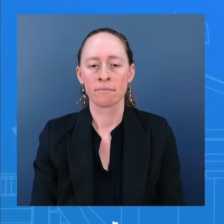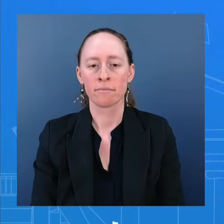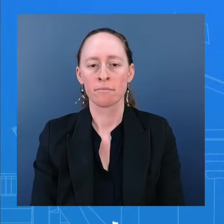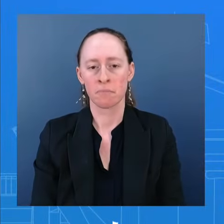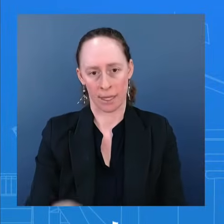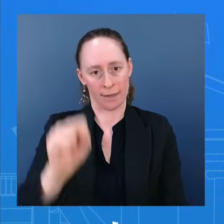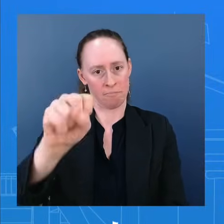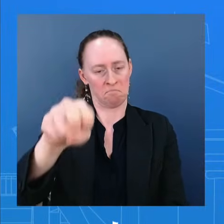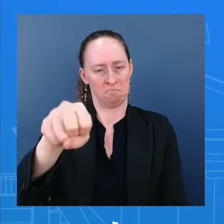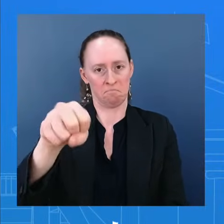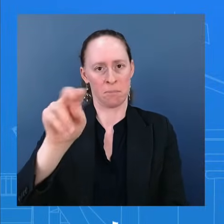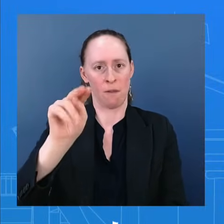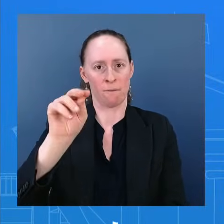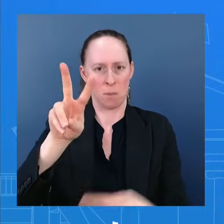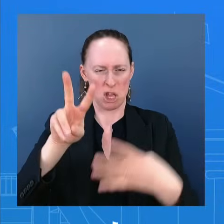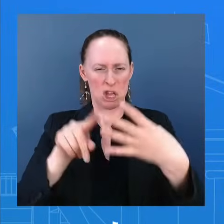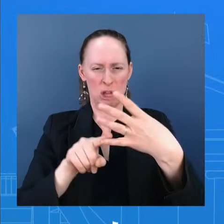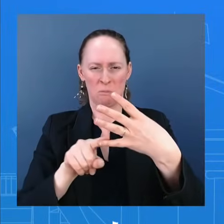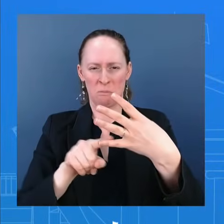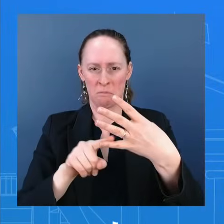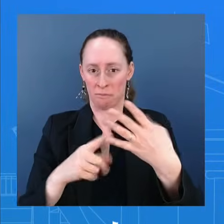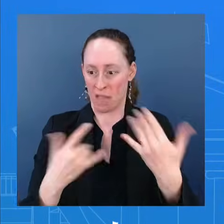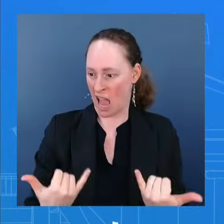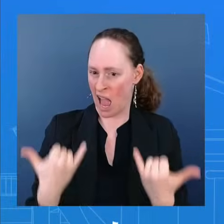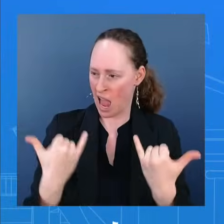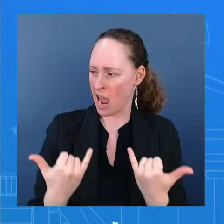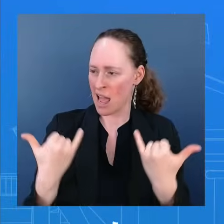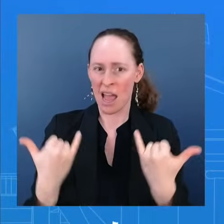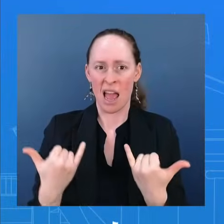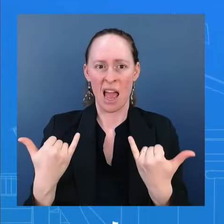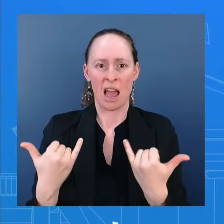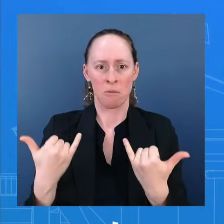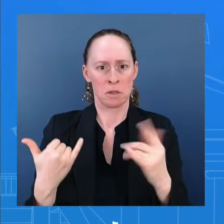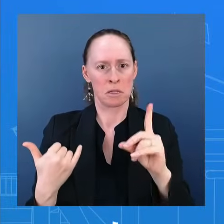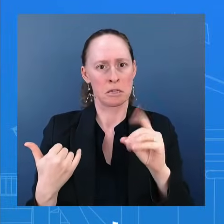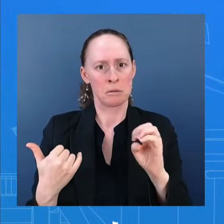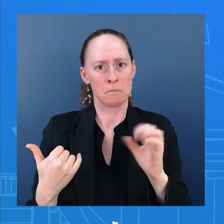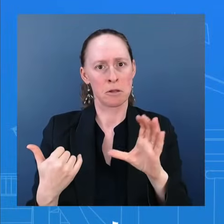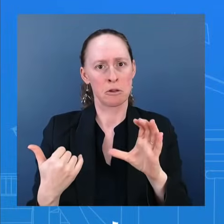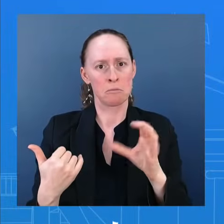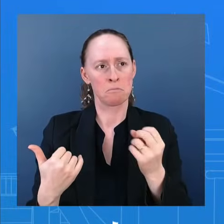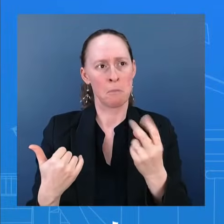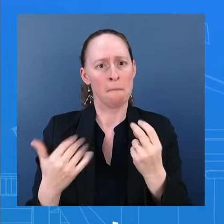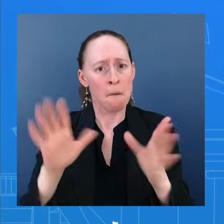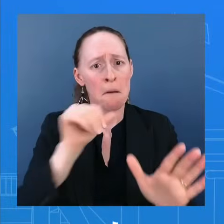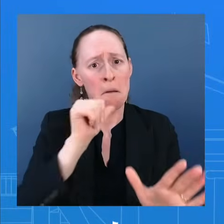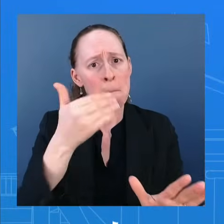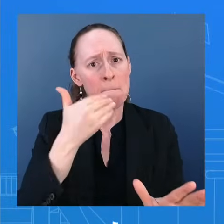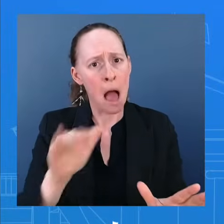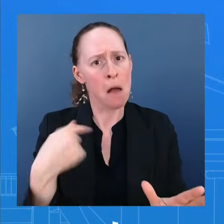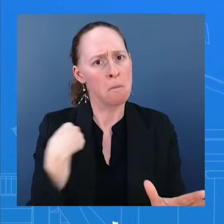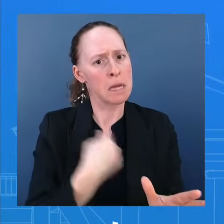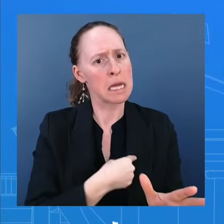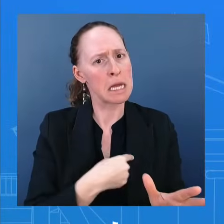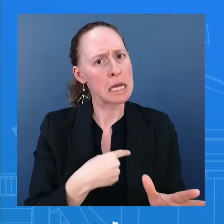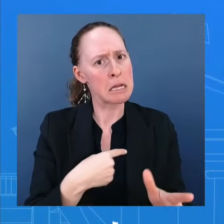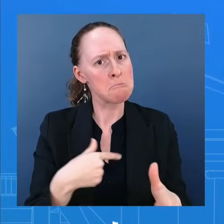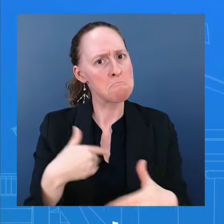So, I think it shows that we're moving on with this and we're going to stay on it. So, this -- don't -- I want to disabuse you of any notion